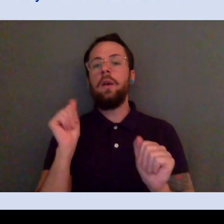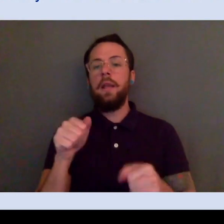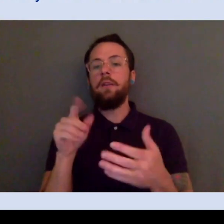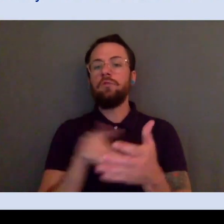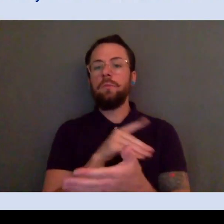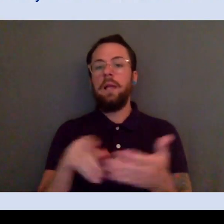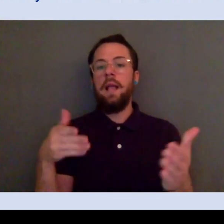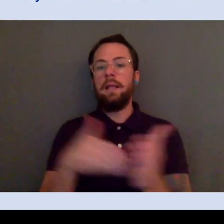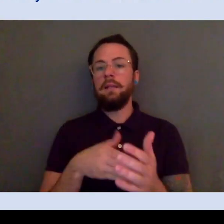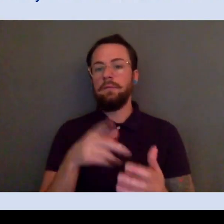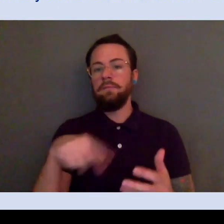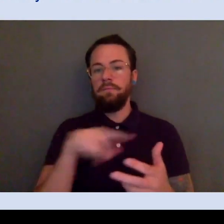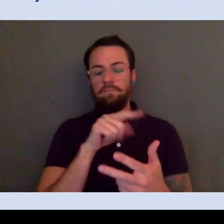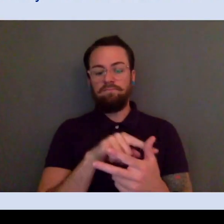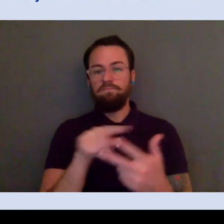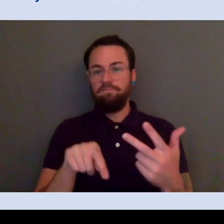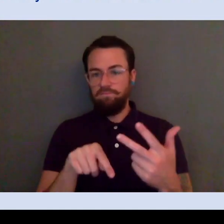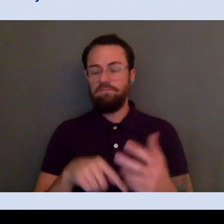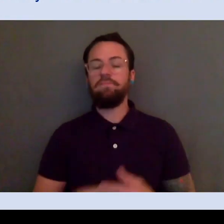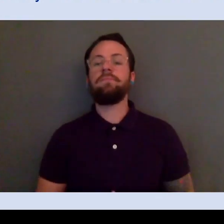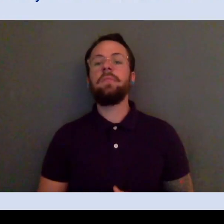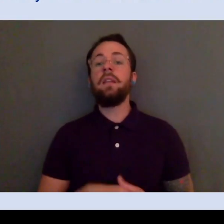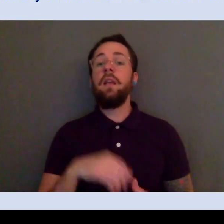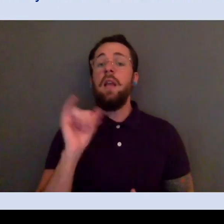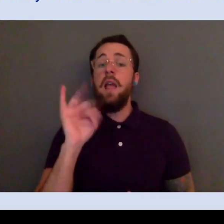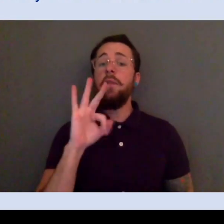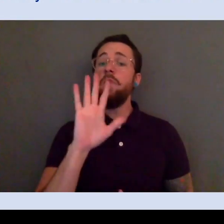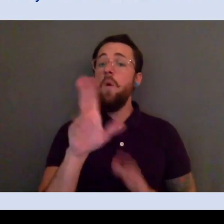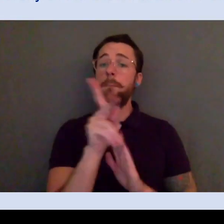So that has now been made, and now it's prohibited as well.